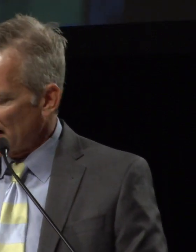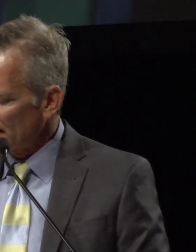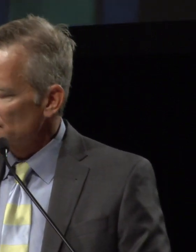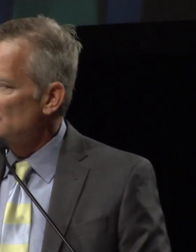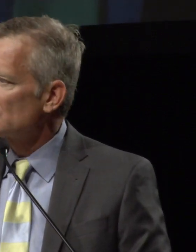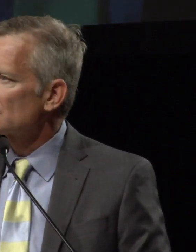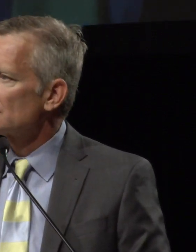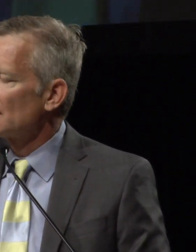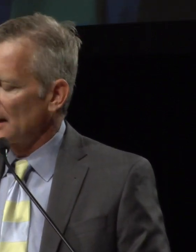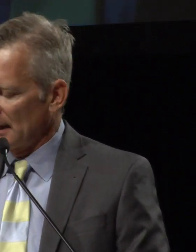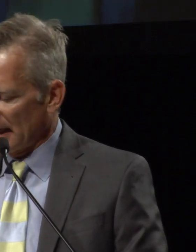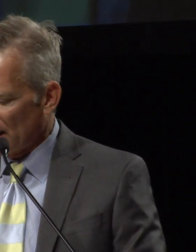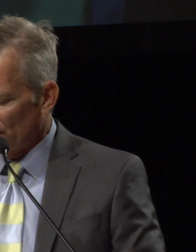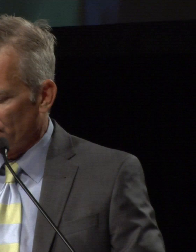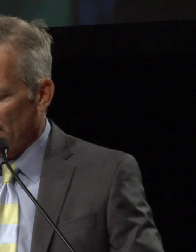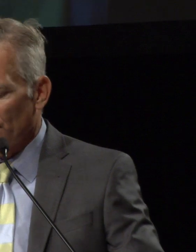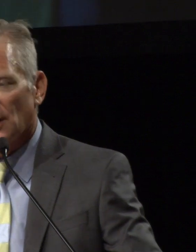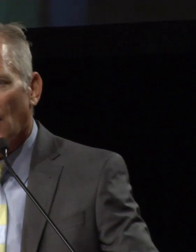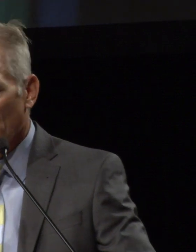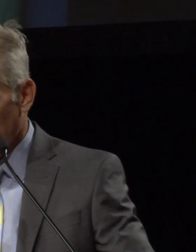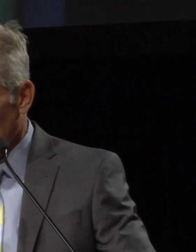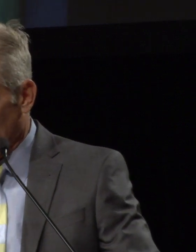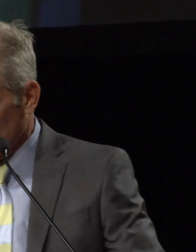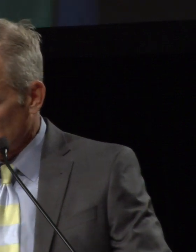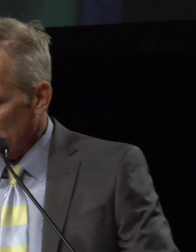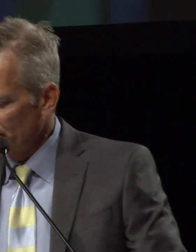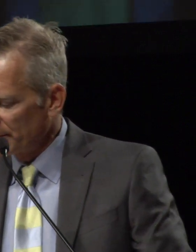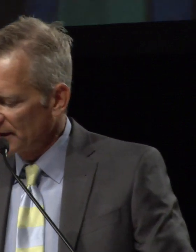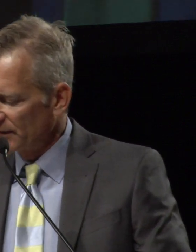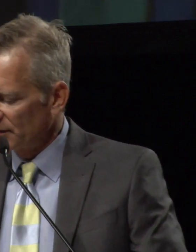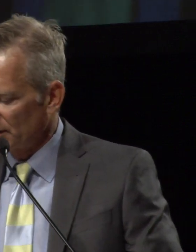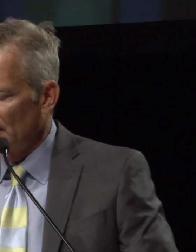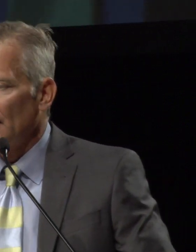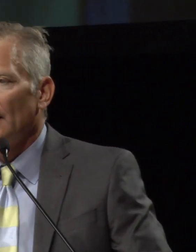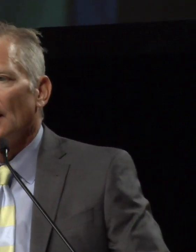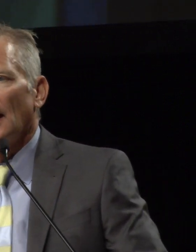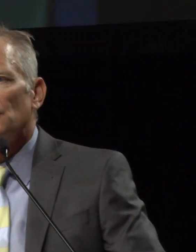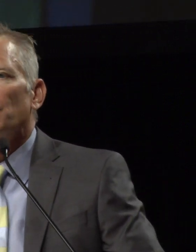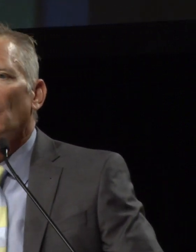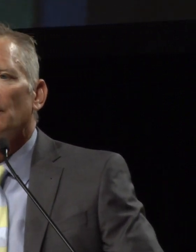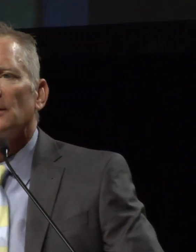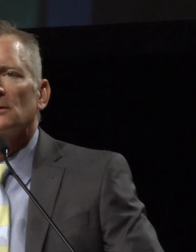POLICIES, HEALTH AND RETIREMENT BENEFITS, AND DEPARTMENTAL